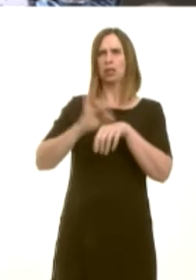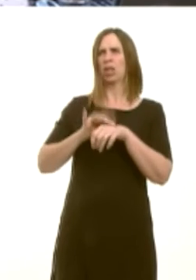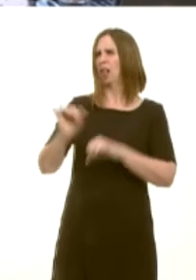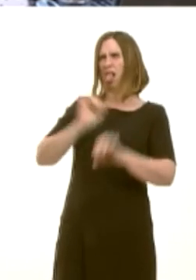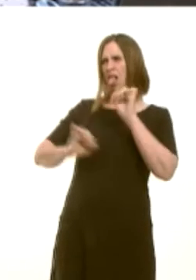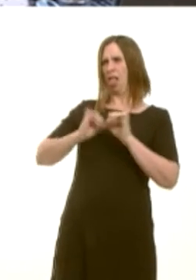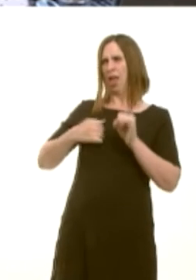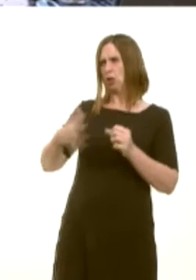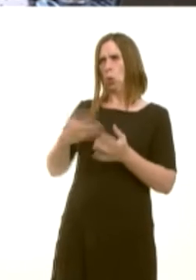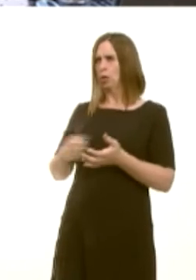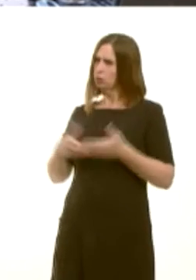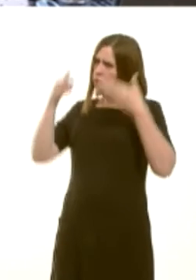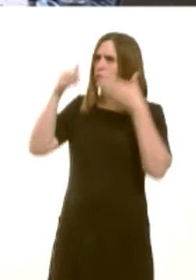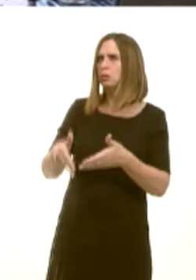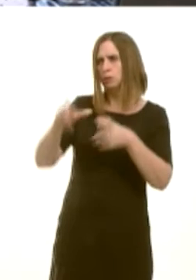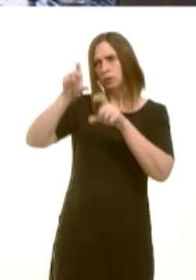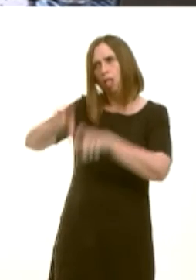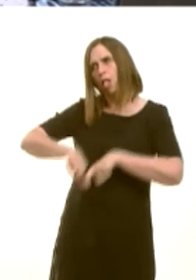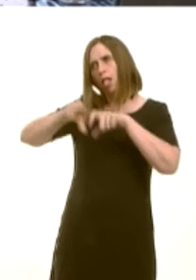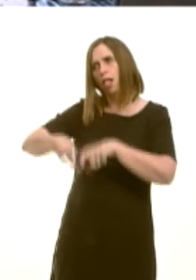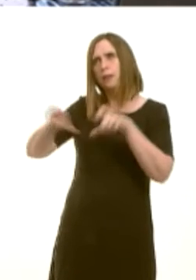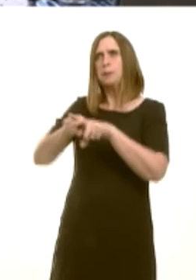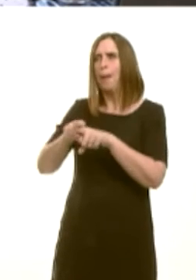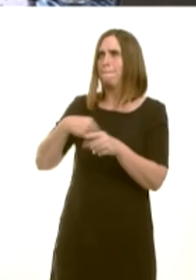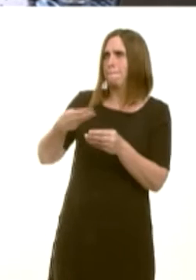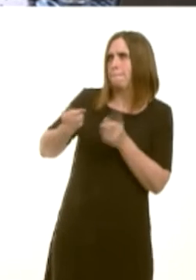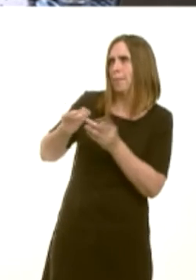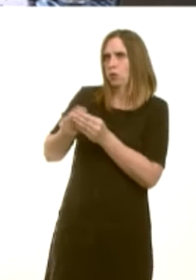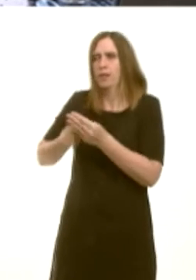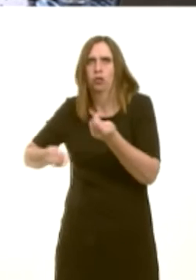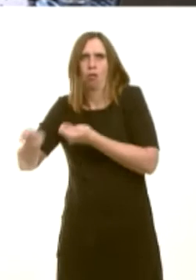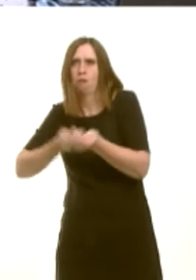to be in one place all the time. I suspect we will see more of a move over the years